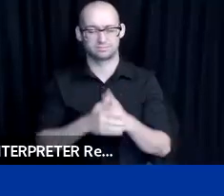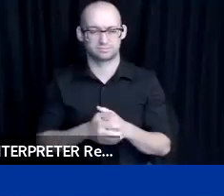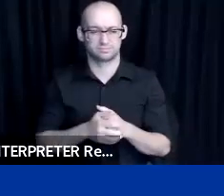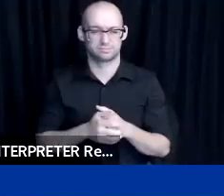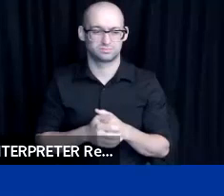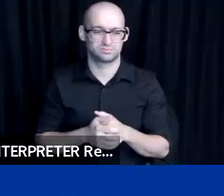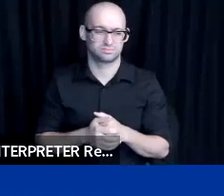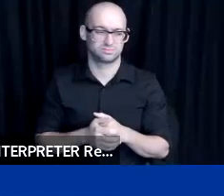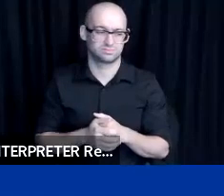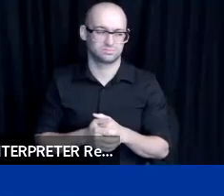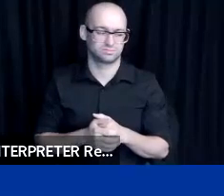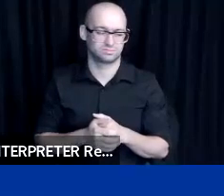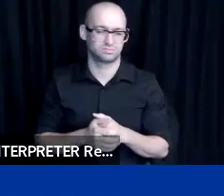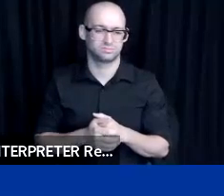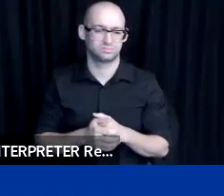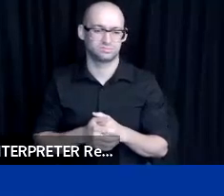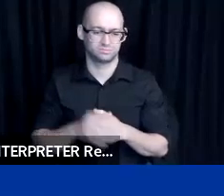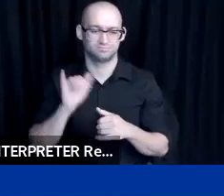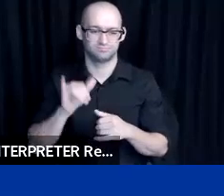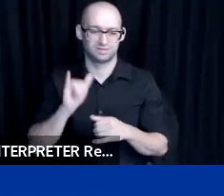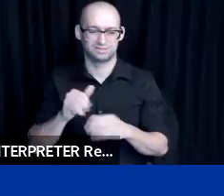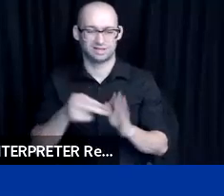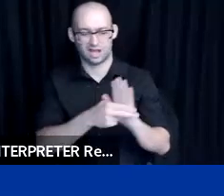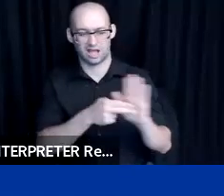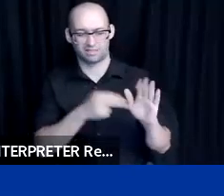that are outlined in the State Digital Equity Plan. Next slide.